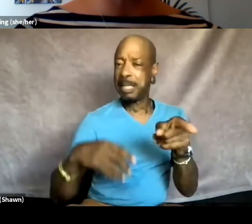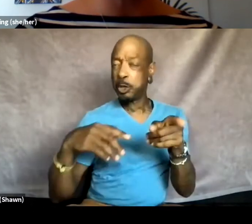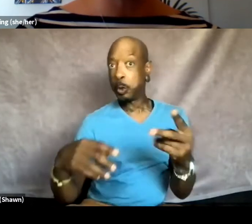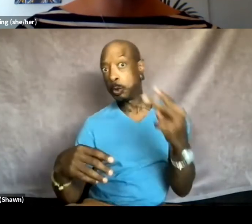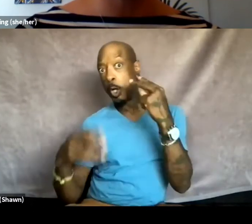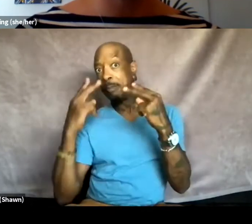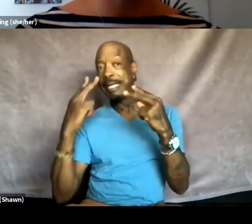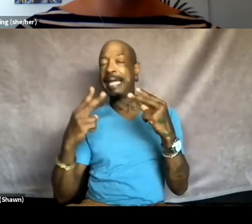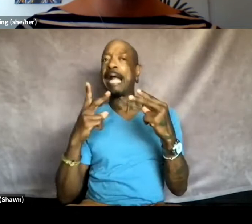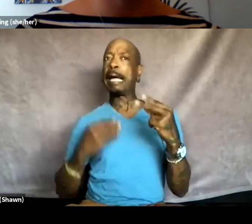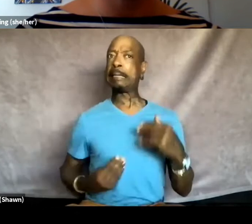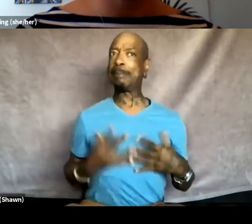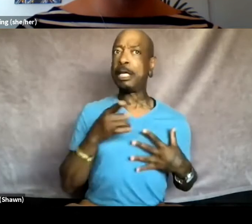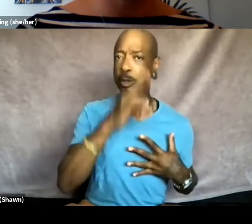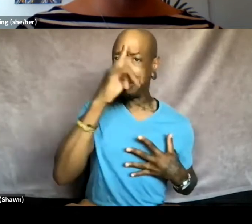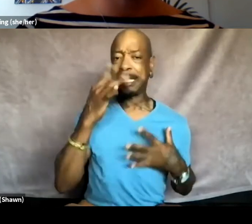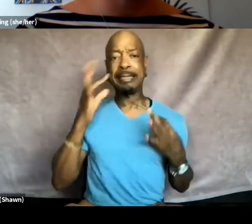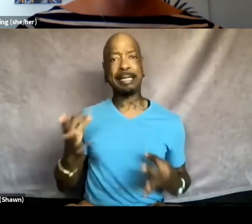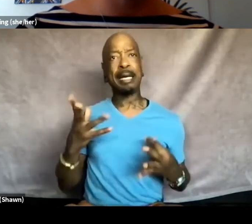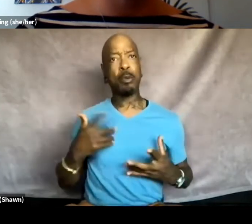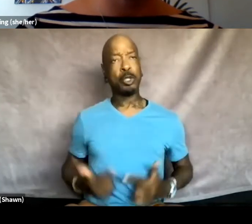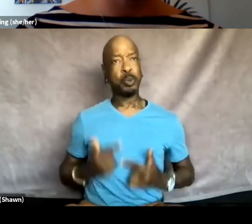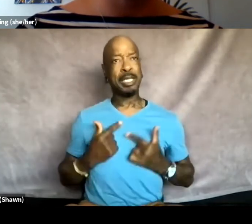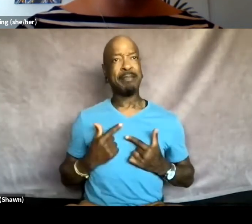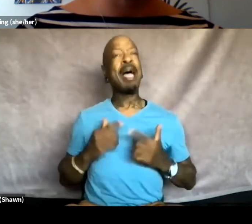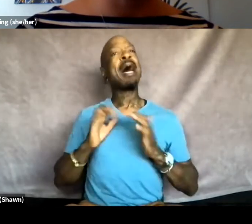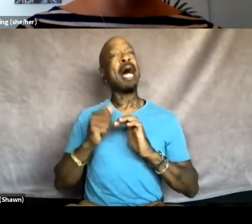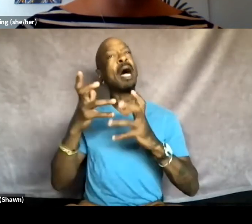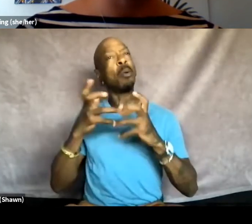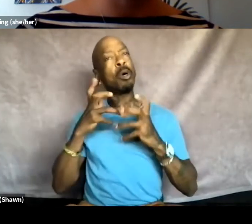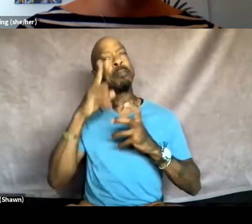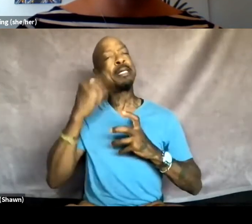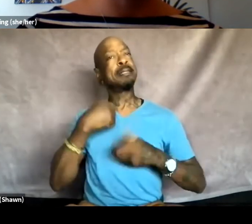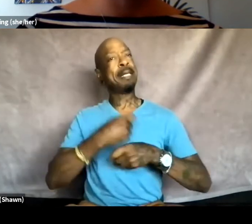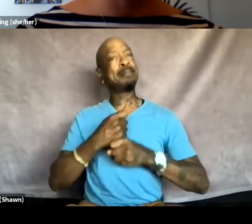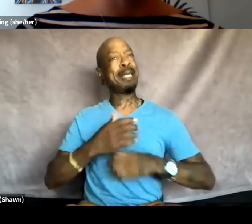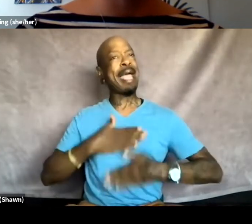I decided that I wanted to live a life that made me happy and didn't wither away under